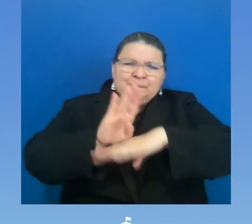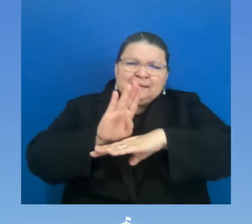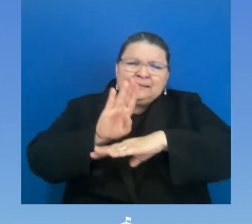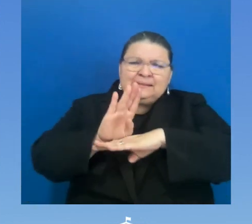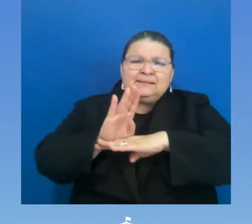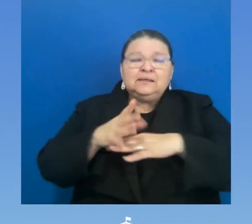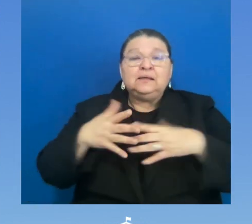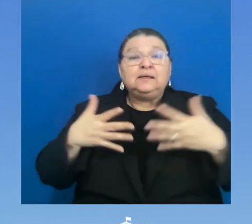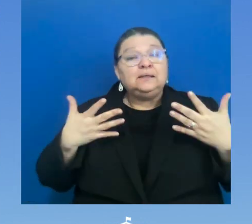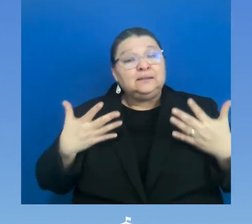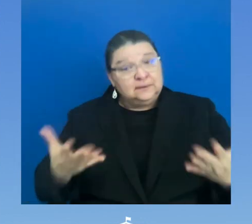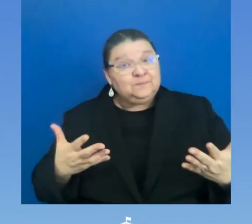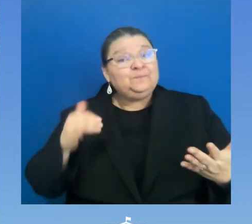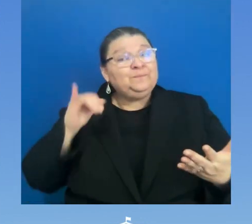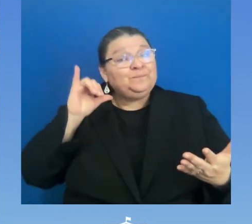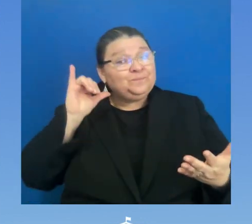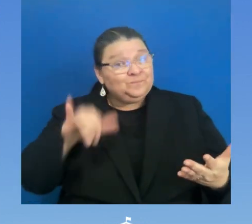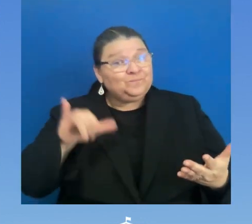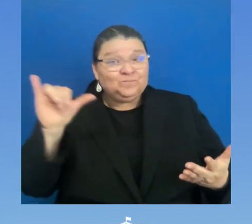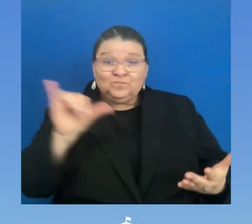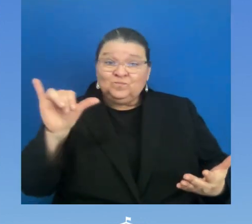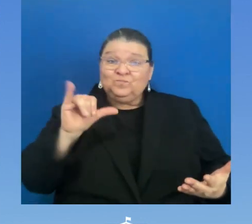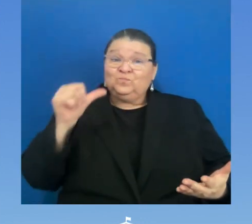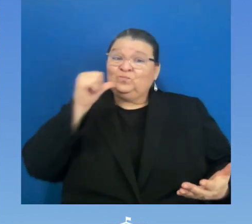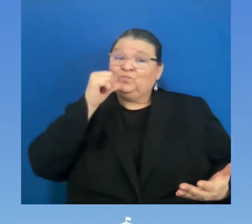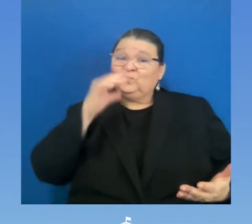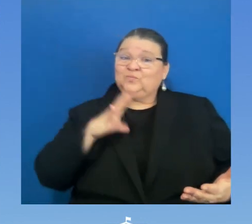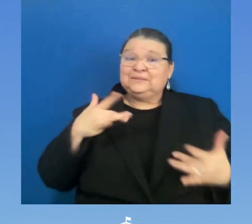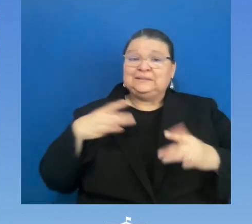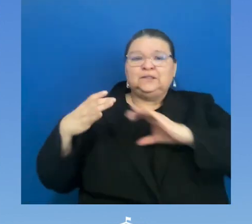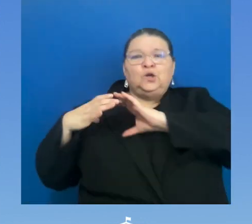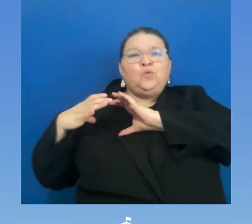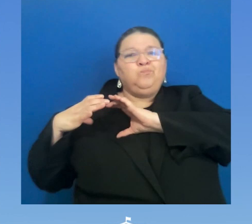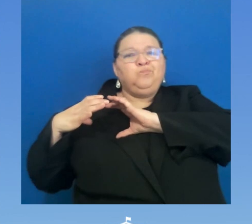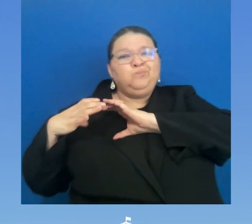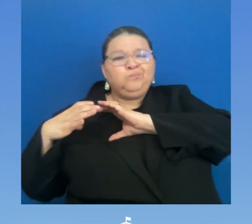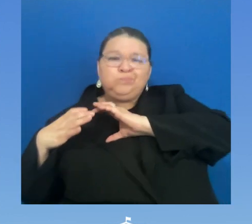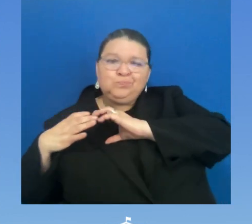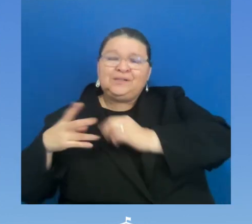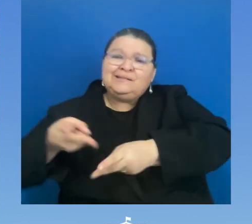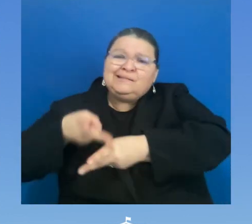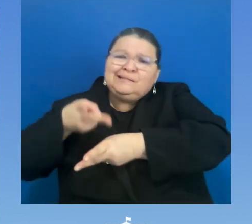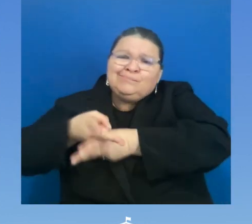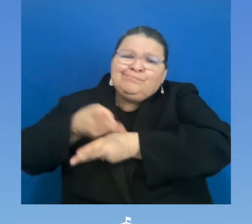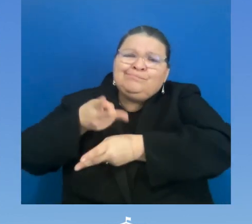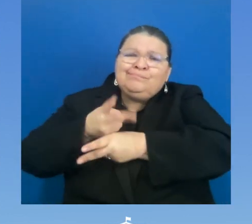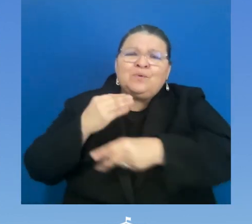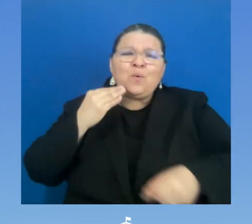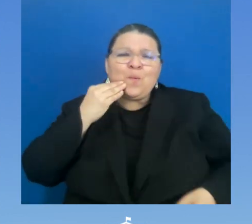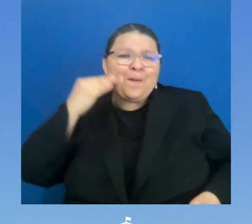of unpaid caregiving responsibilities. When families cannot afford or cannot find caregiving --